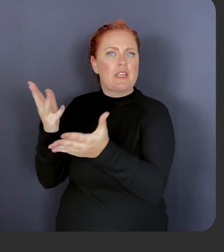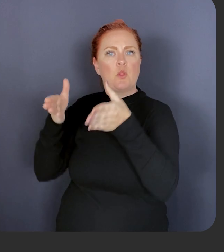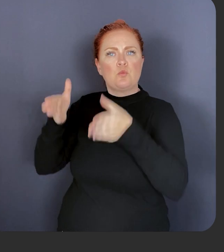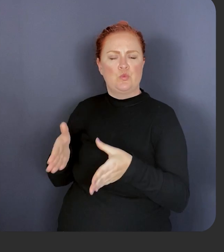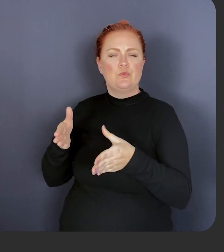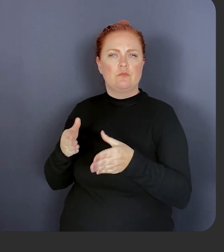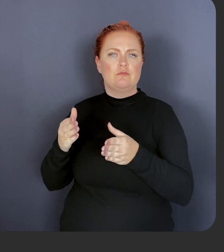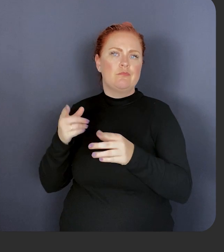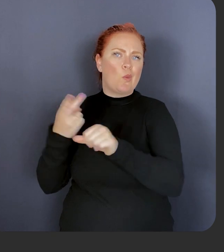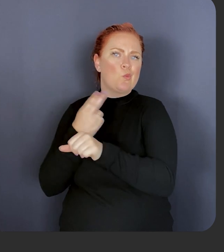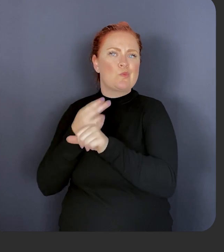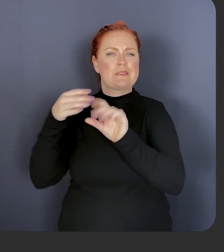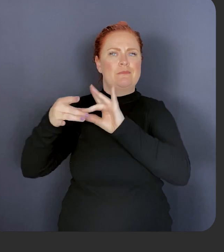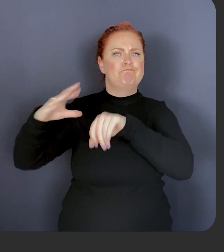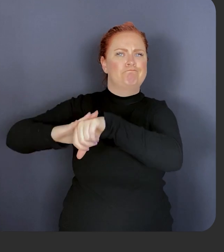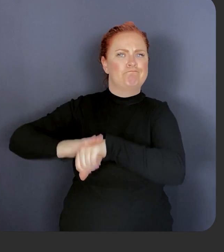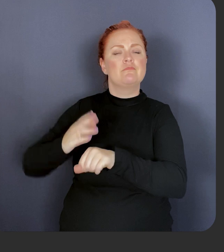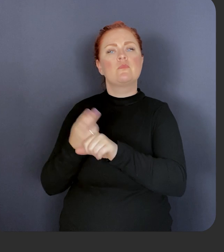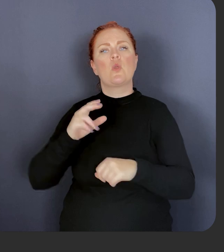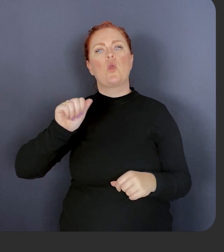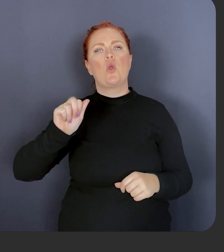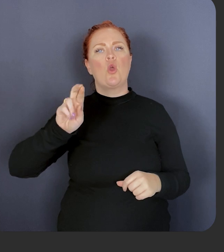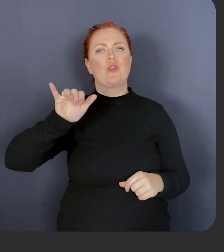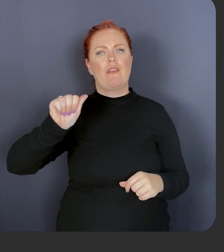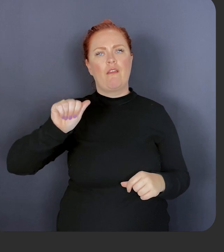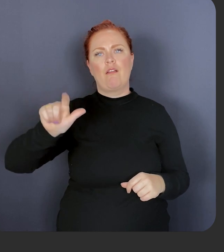readers to use using the ARIA live region to ensure